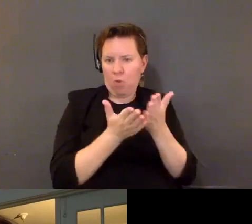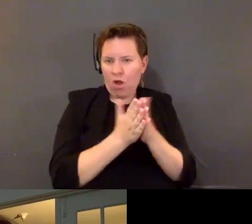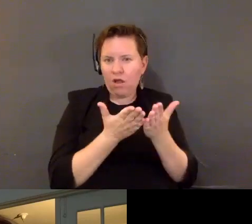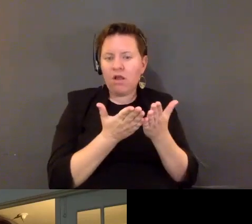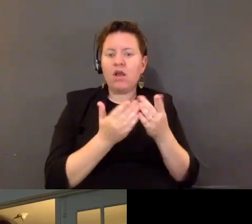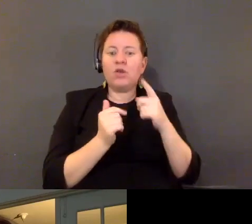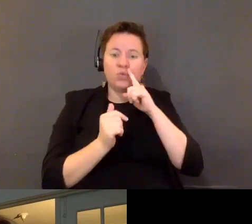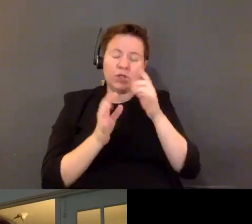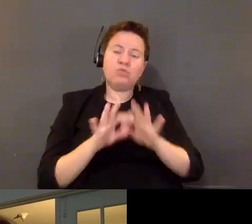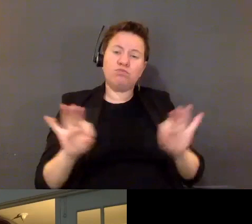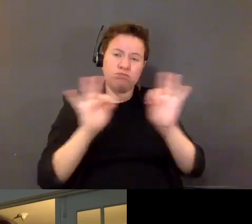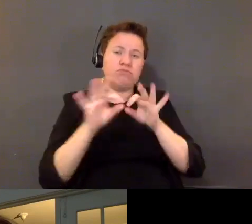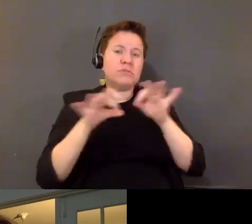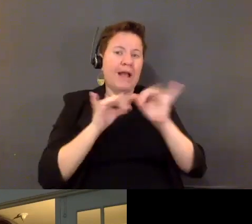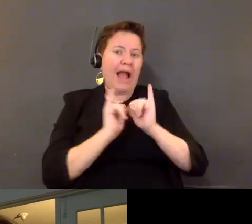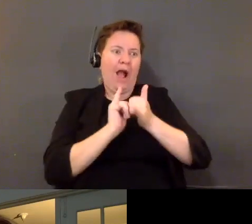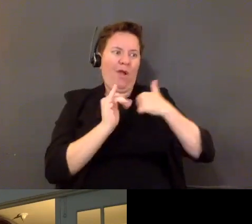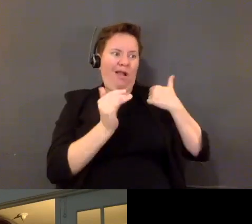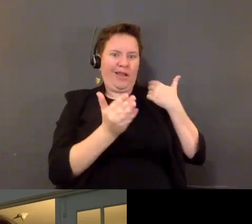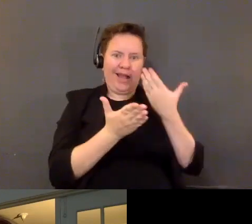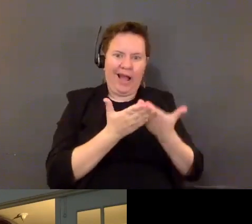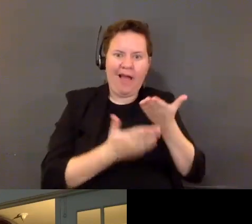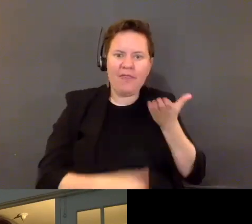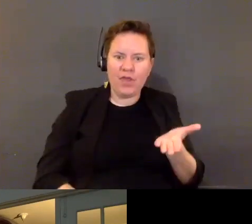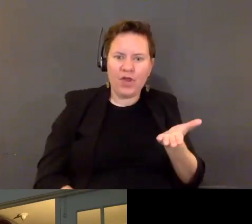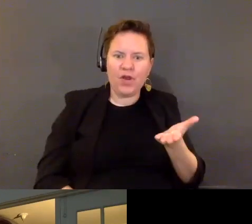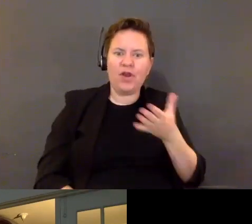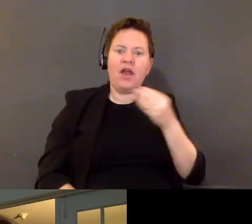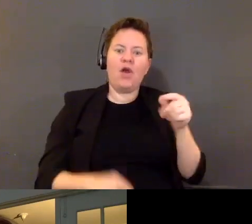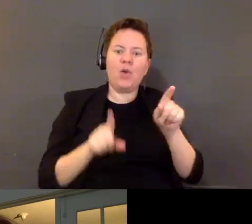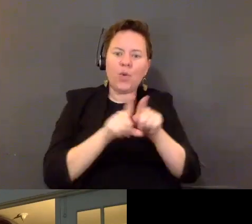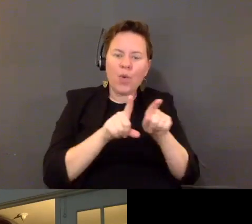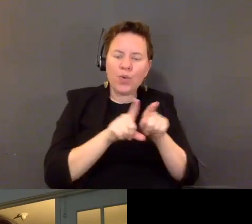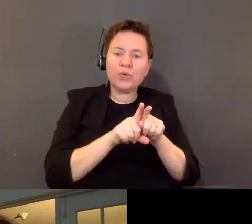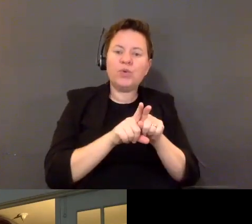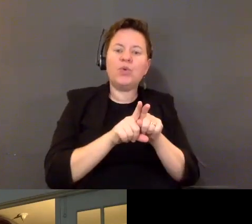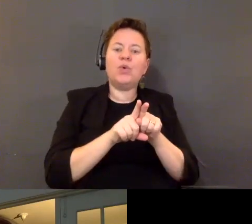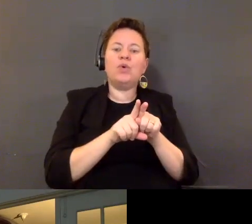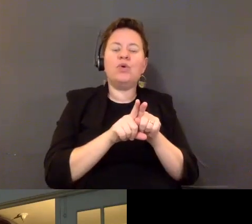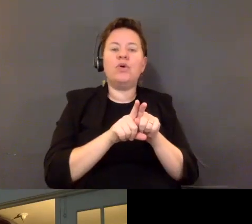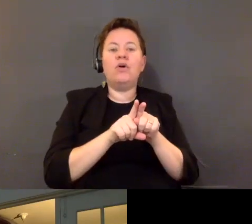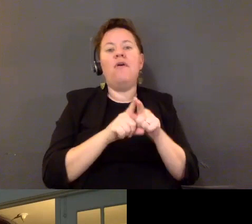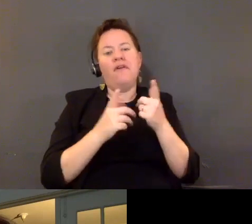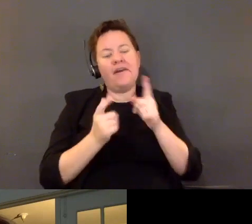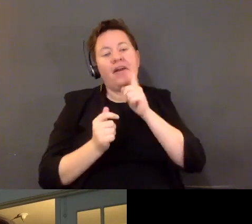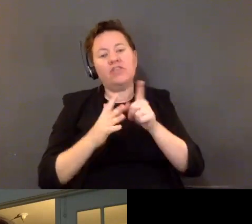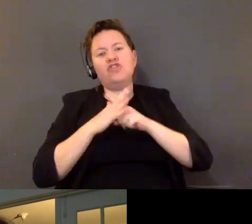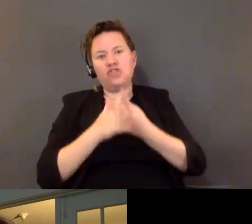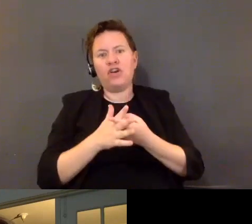to explain how i got there and also while i was it it actually started as a document for my family